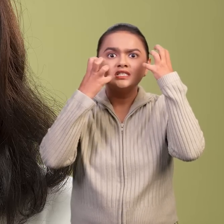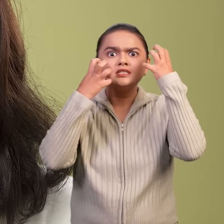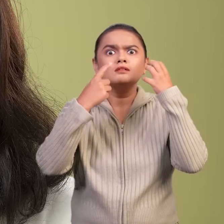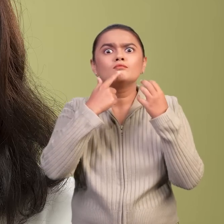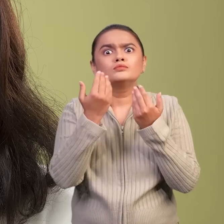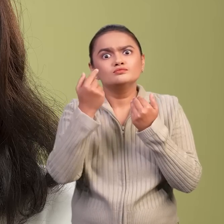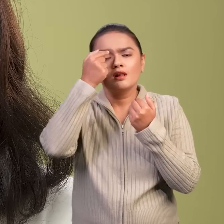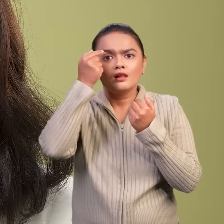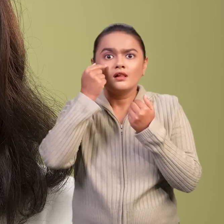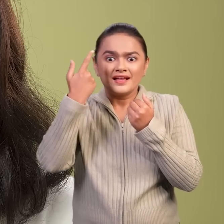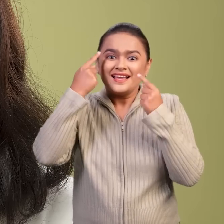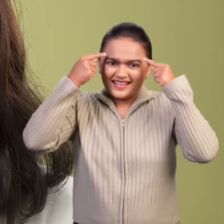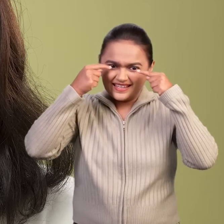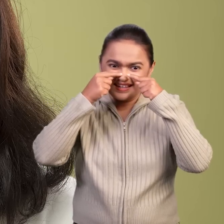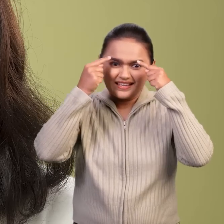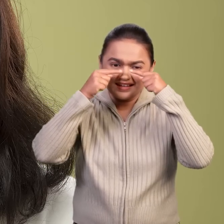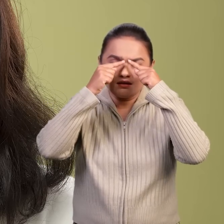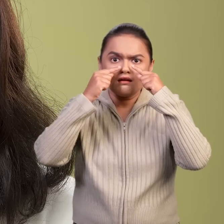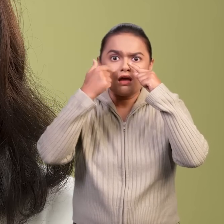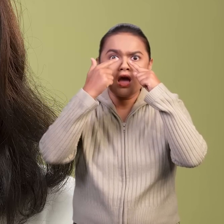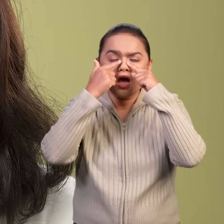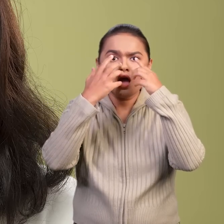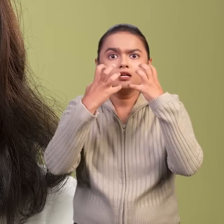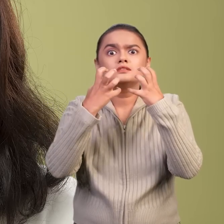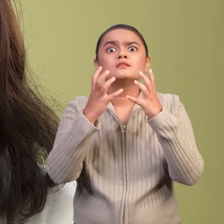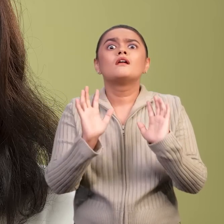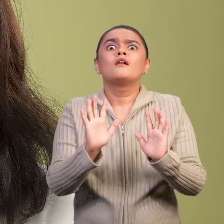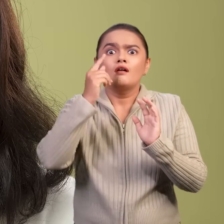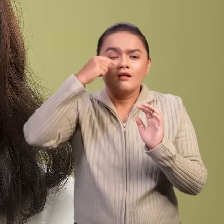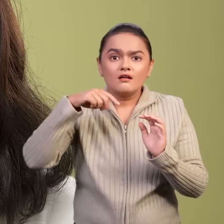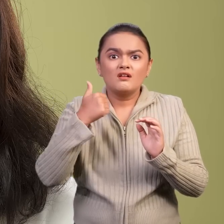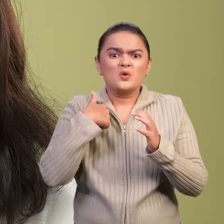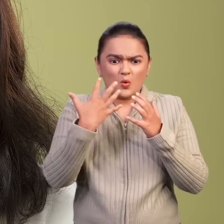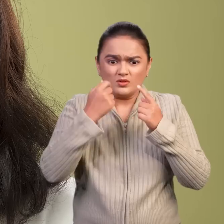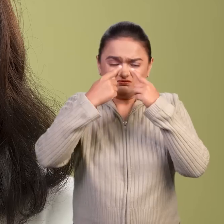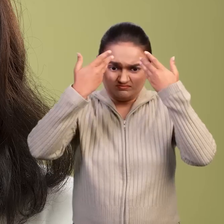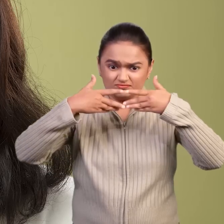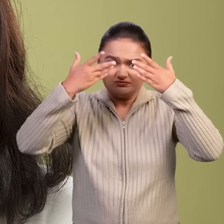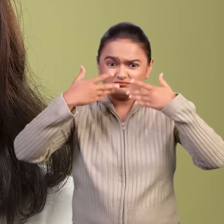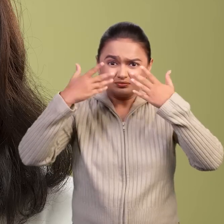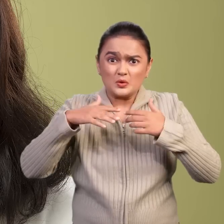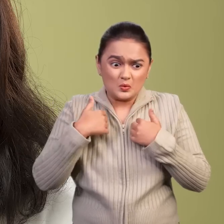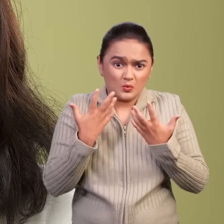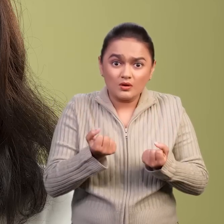The pores through which the secretions come out may get blocked. If we want to liquefy the solidified secretion,